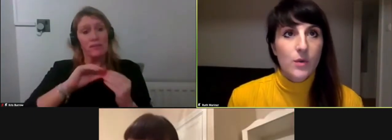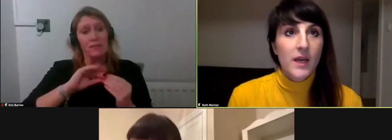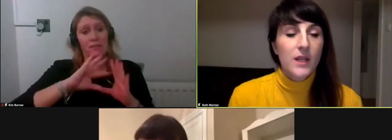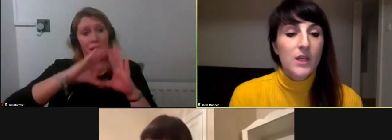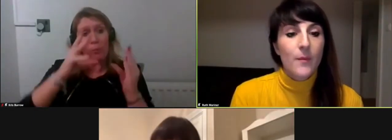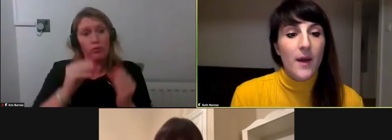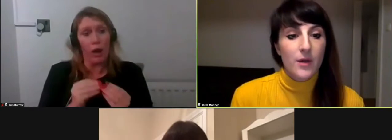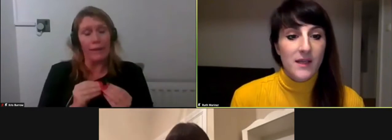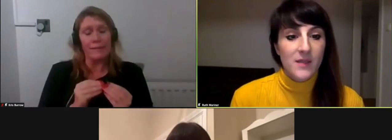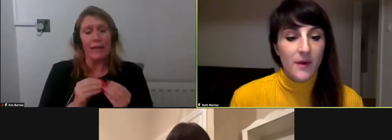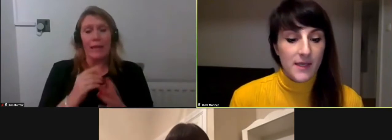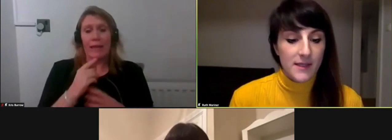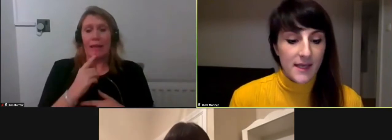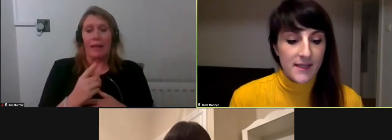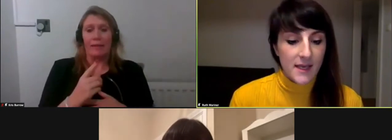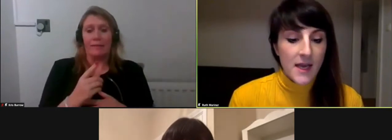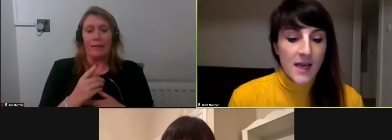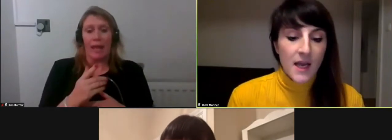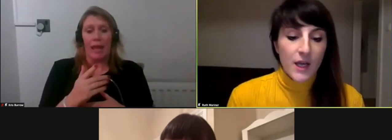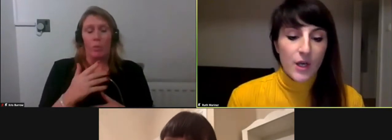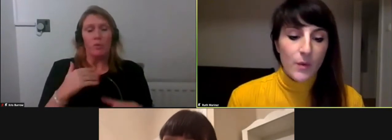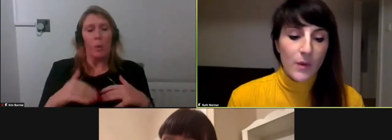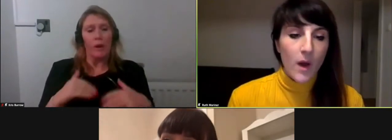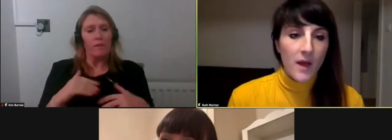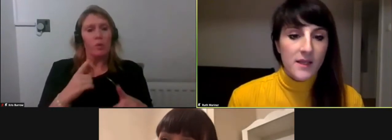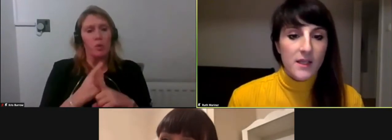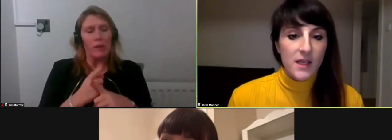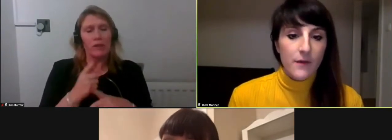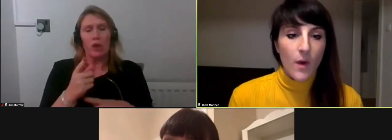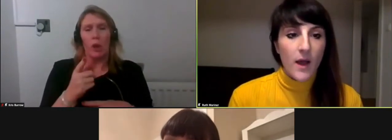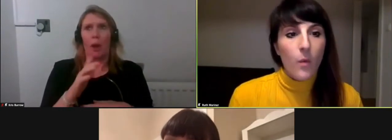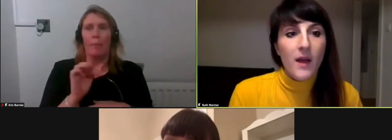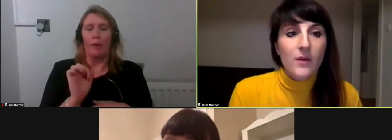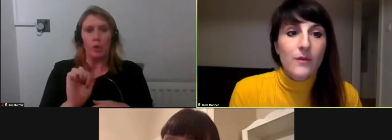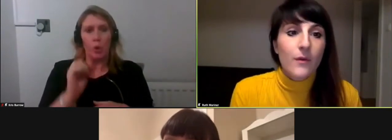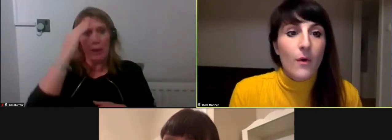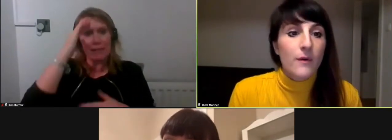talking to you about your experiences, and you know, we were searching for quite a